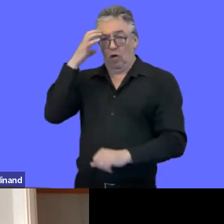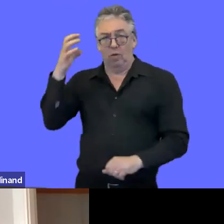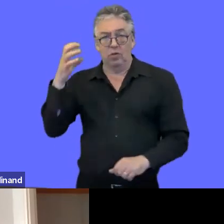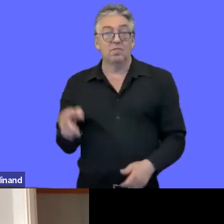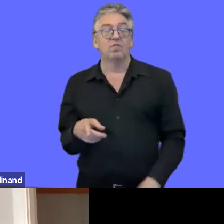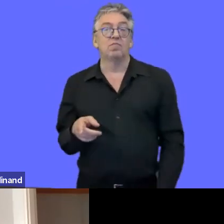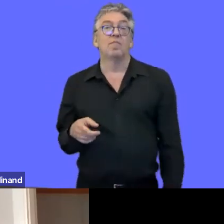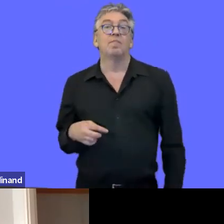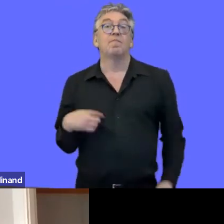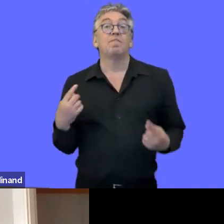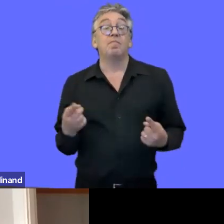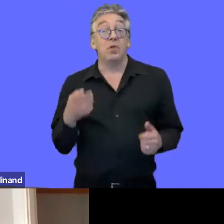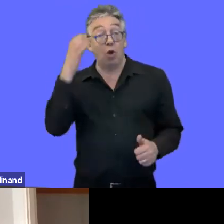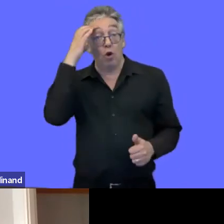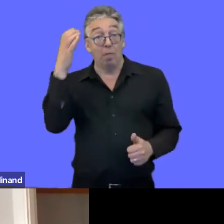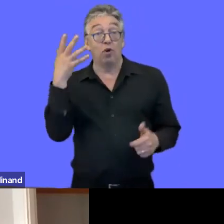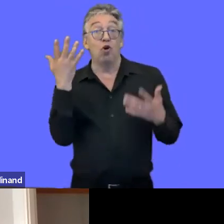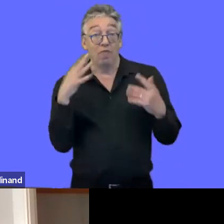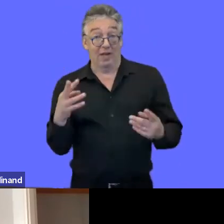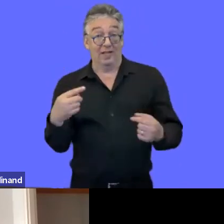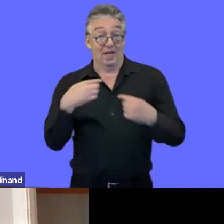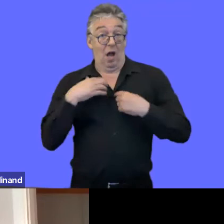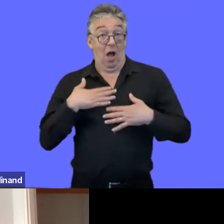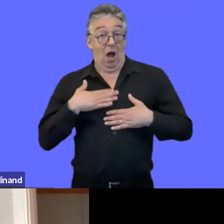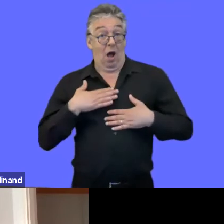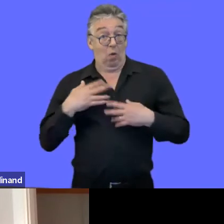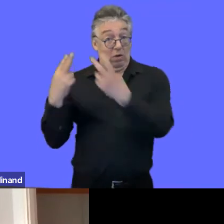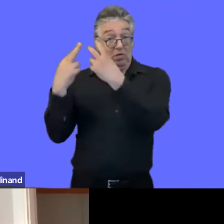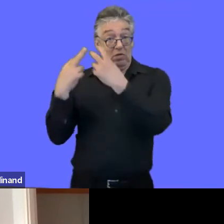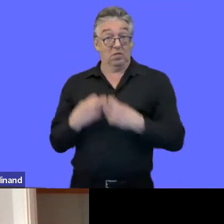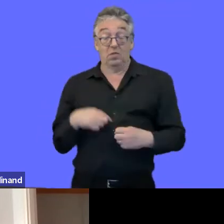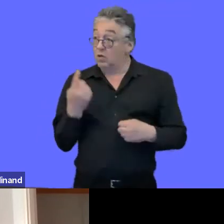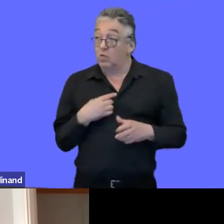a criminal investigation against Validity for exposing torture in institutions.